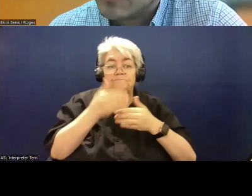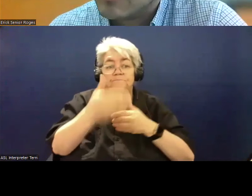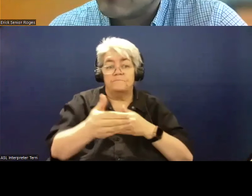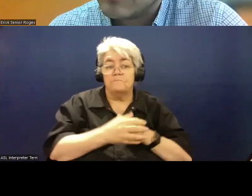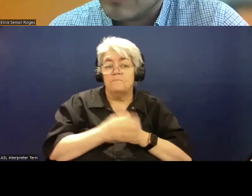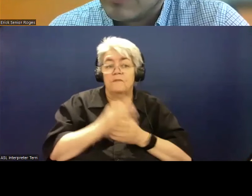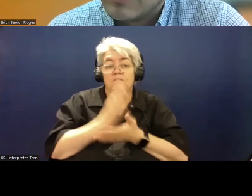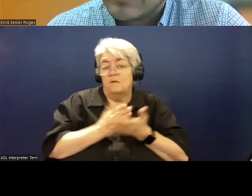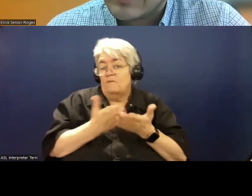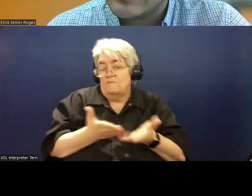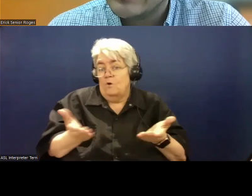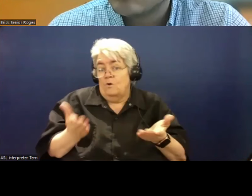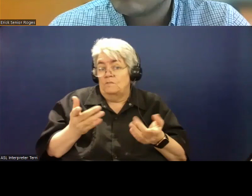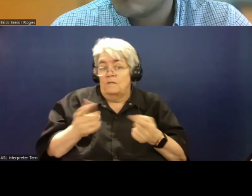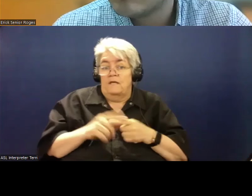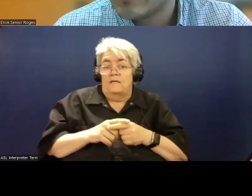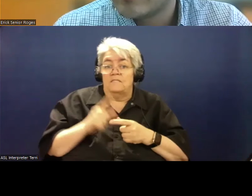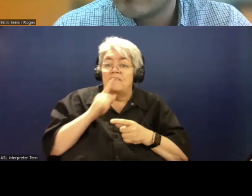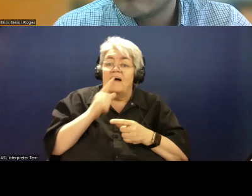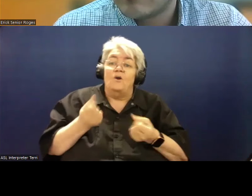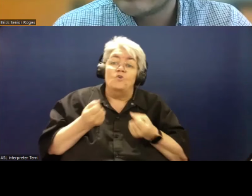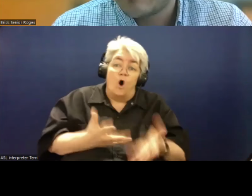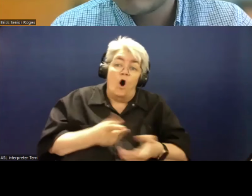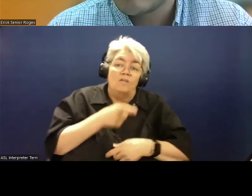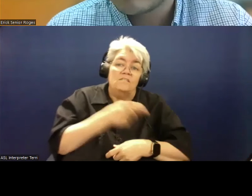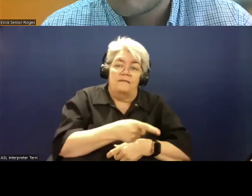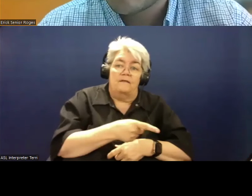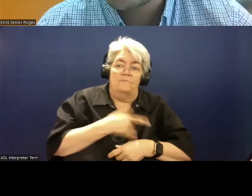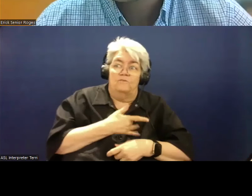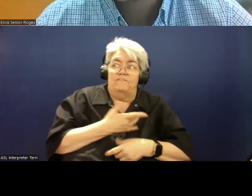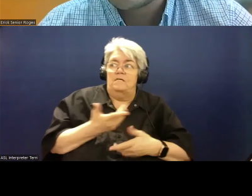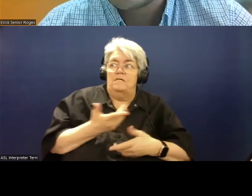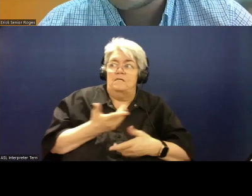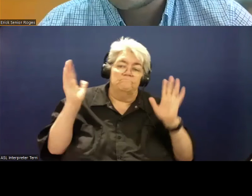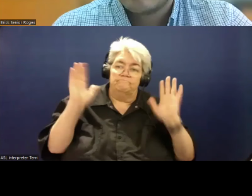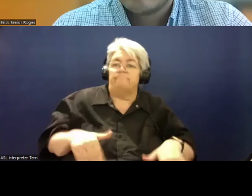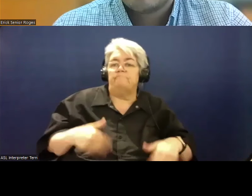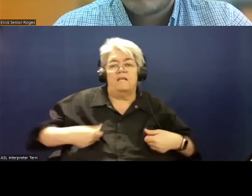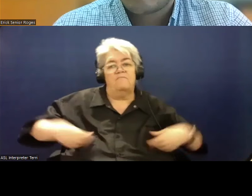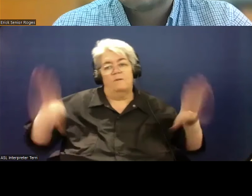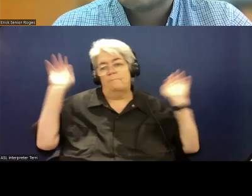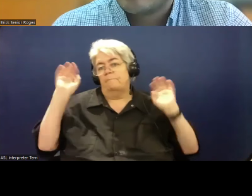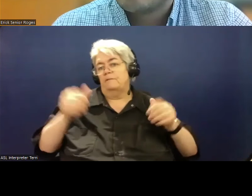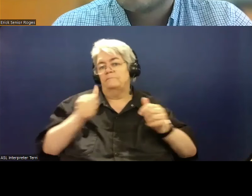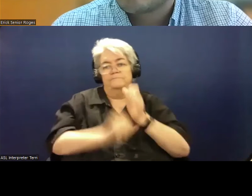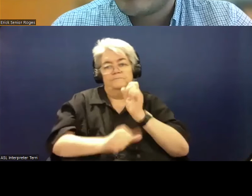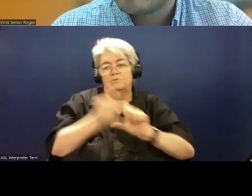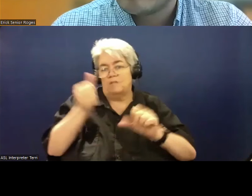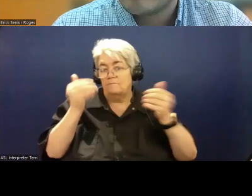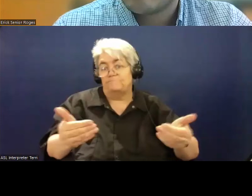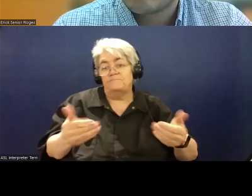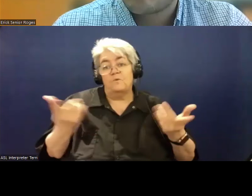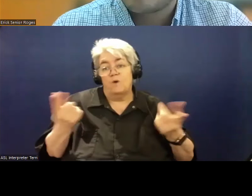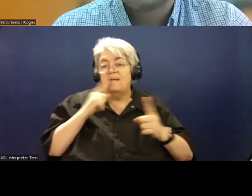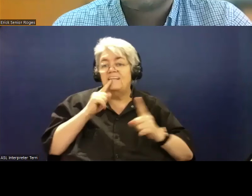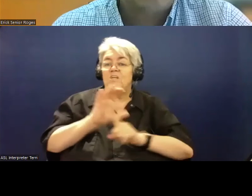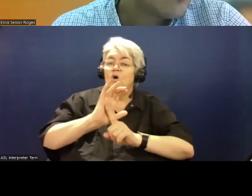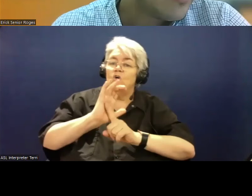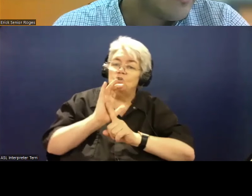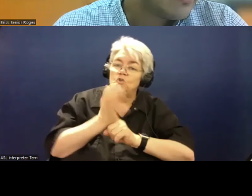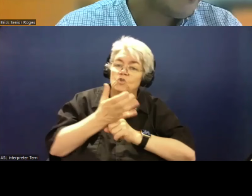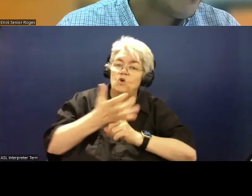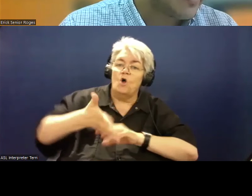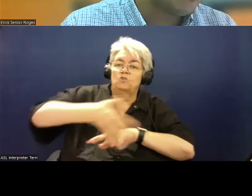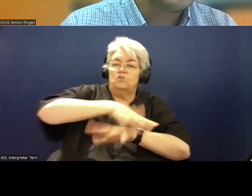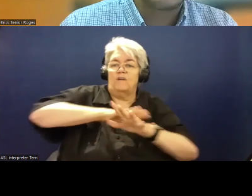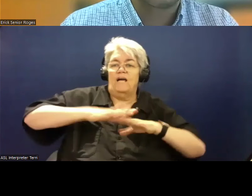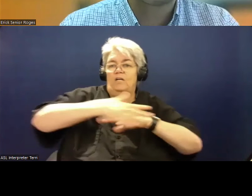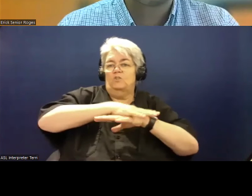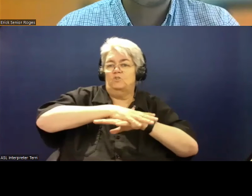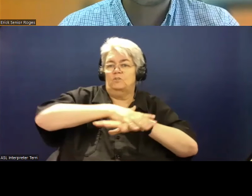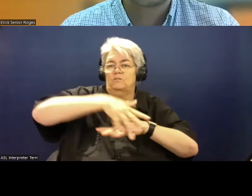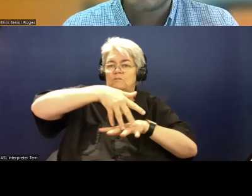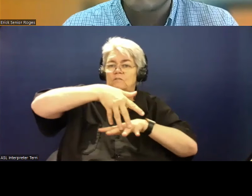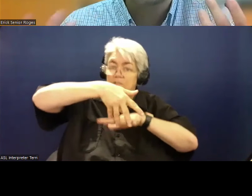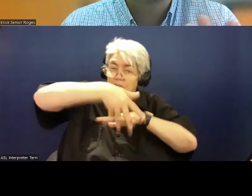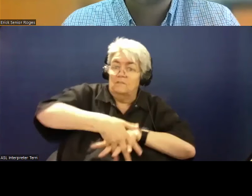FACTORS THAT CAN LEAD TO ATTEMPTS? ACCULTURATION STRESS. WHAT IS THAT?